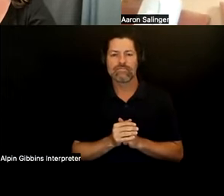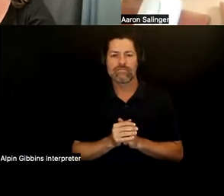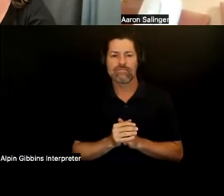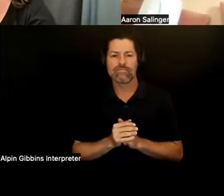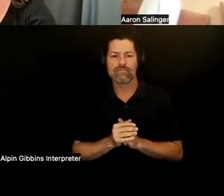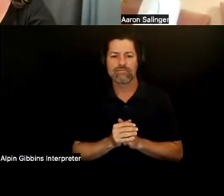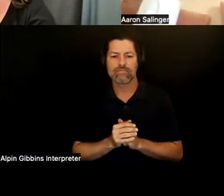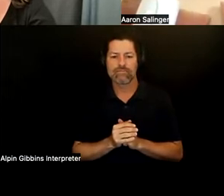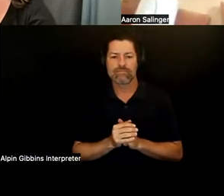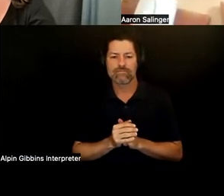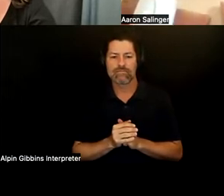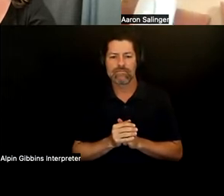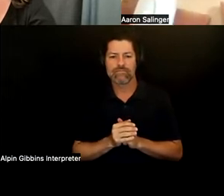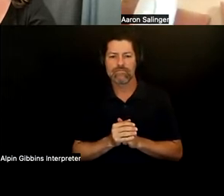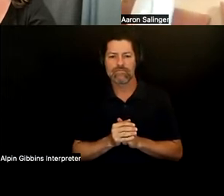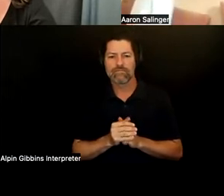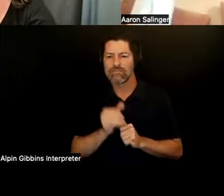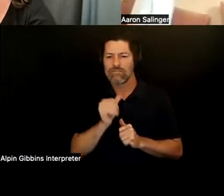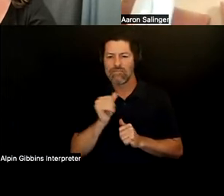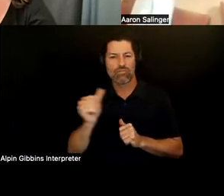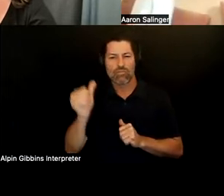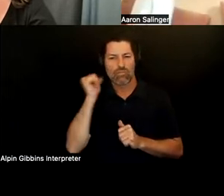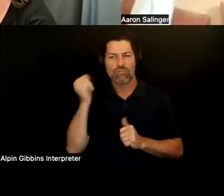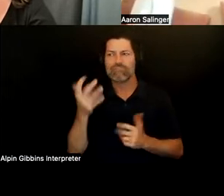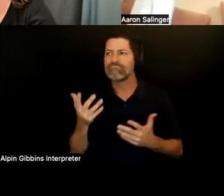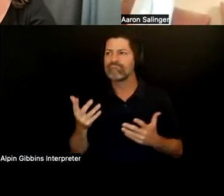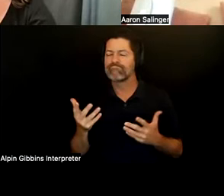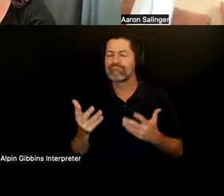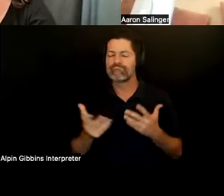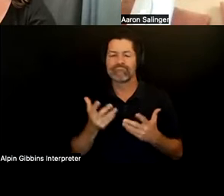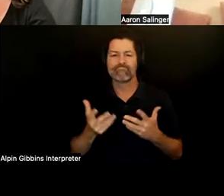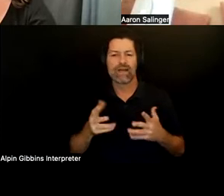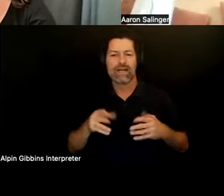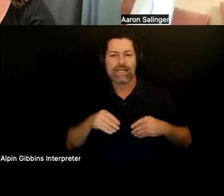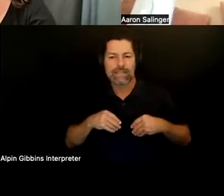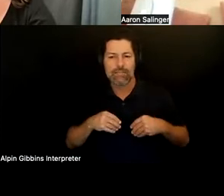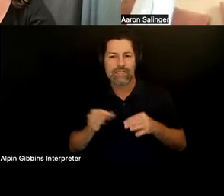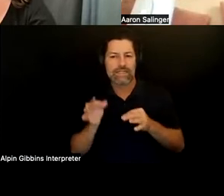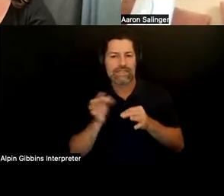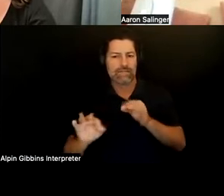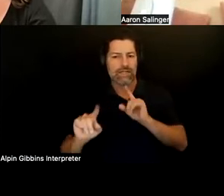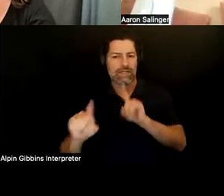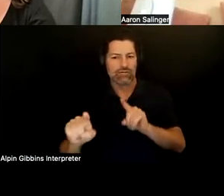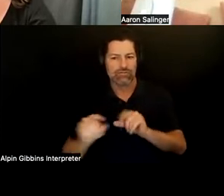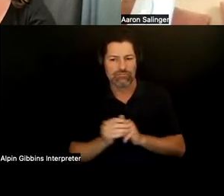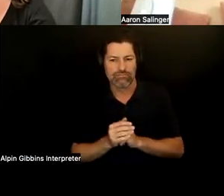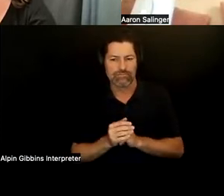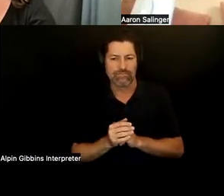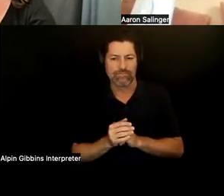settle for for simple answers. 19:58:43 That's just not a thing in judaism